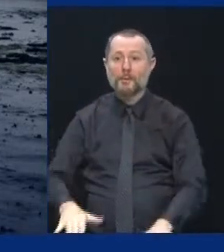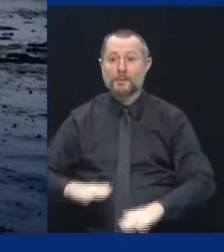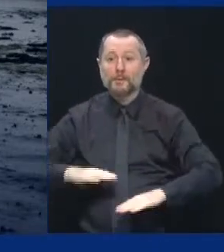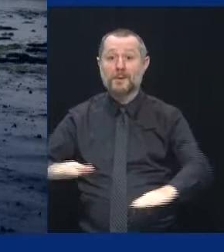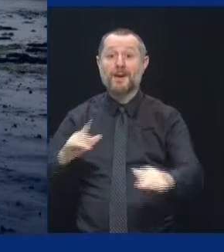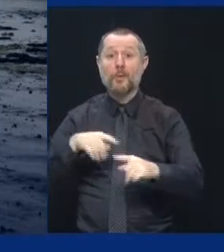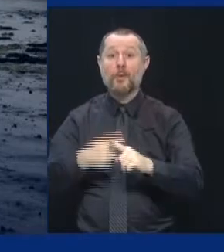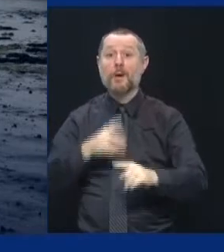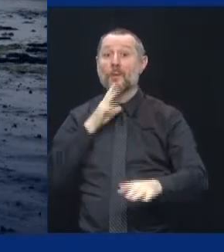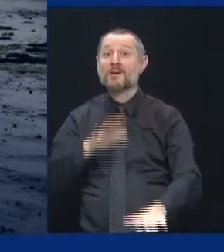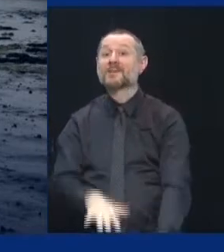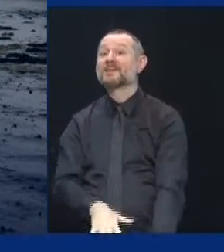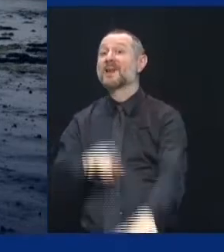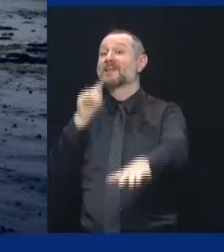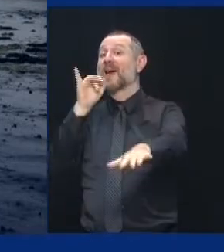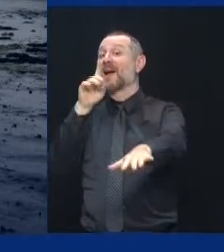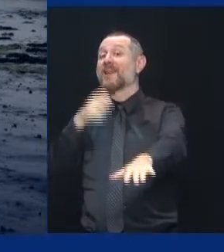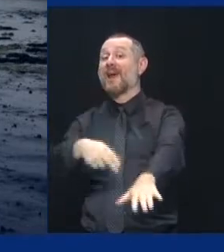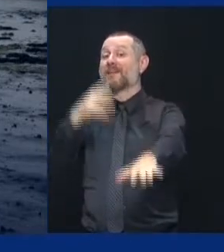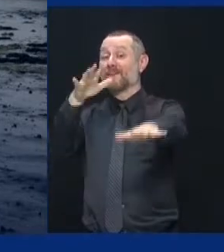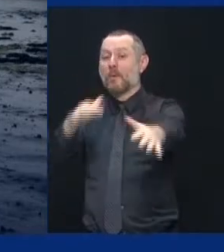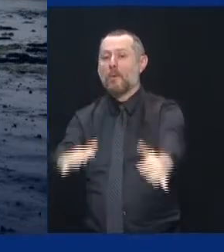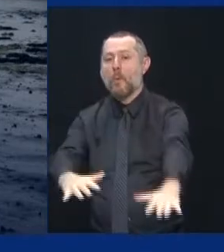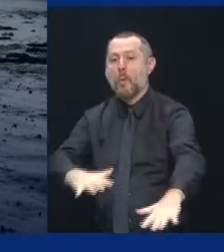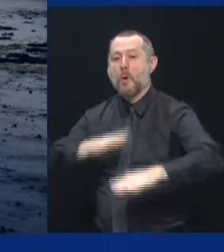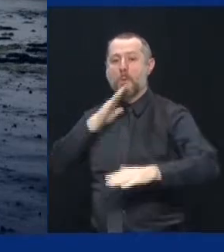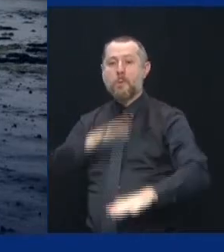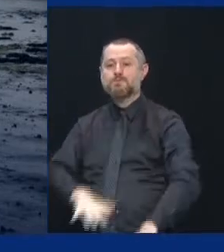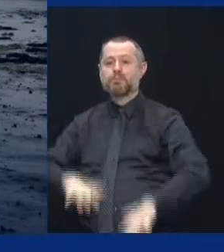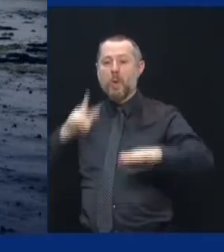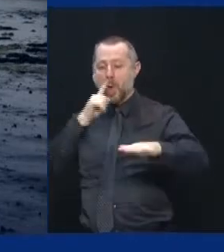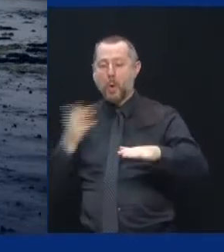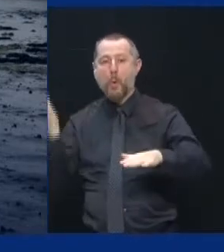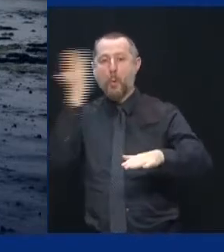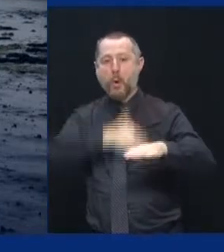TIDE IN AMERICA. LOW TIDE IN AMERICA.